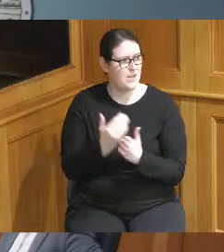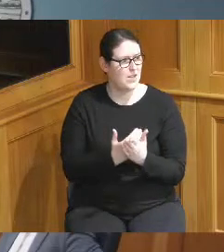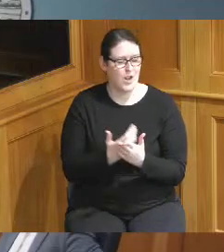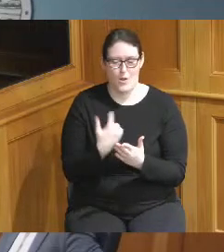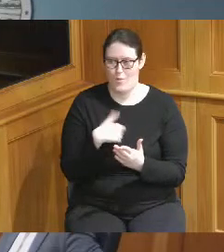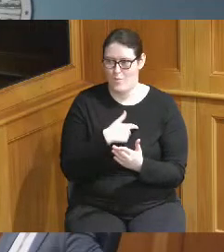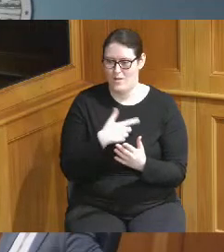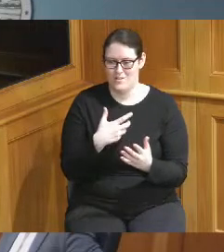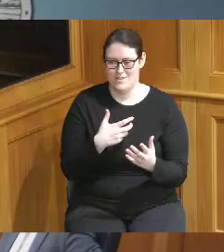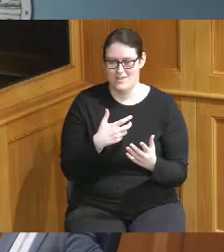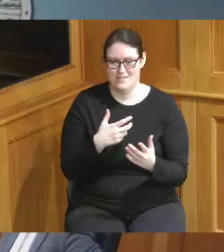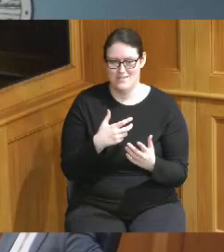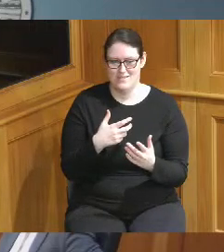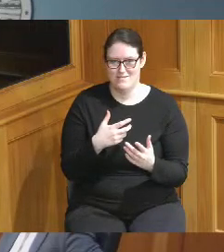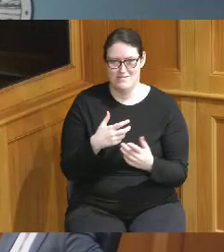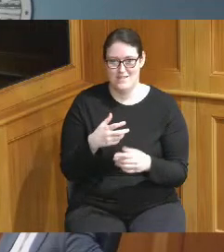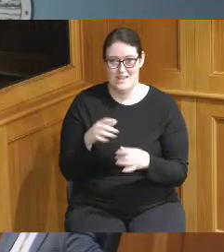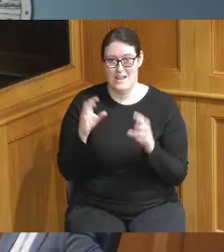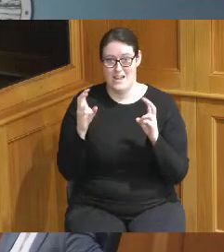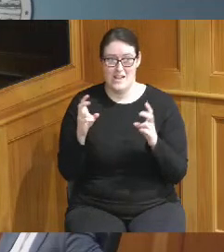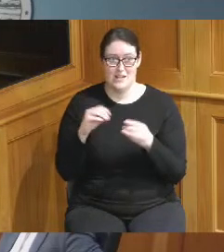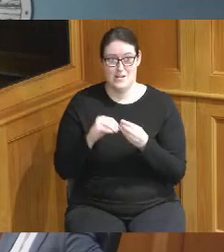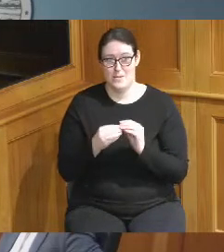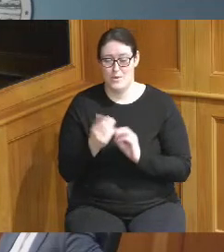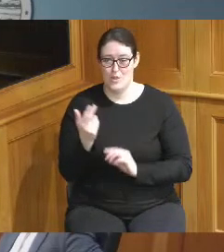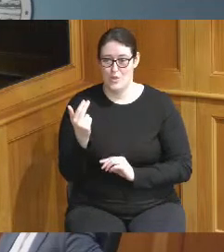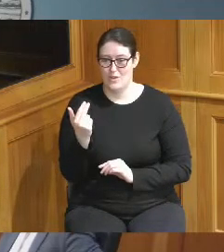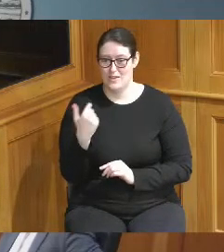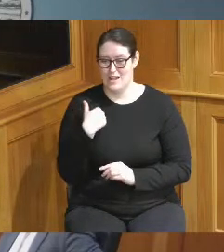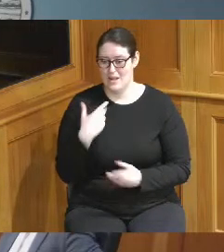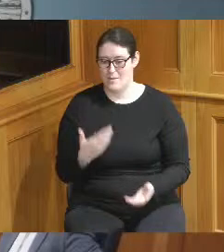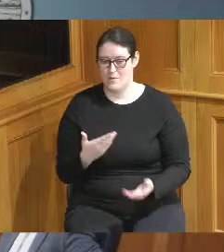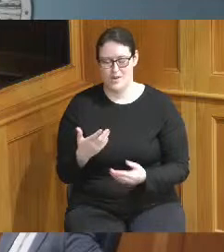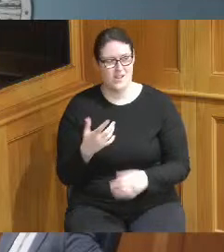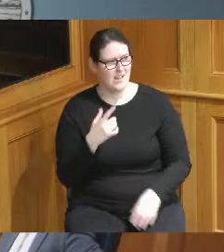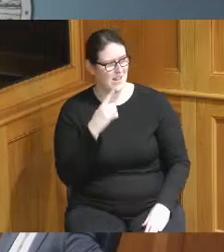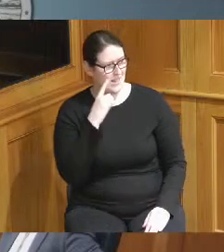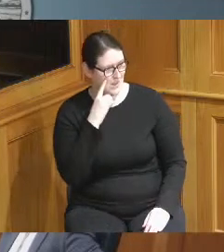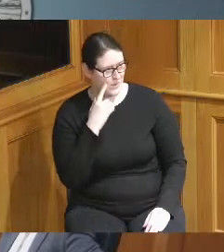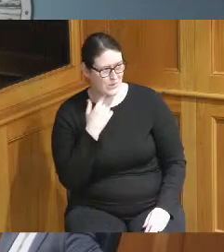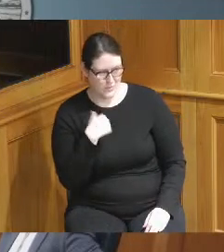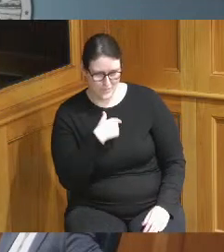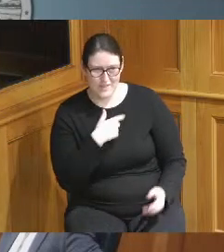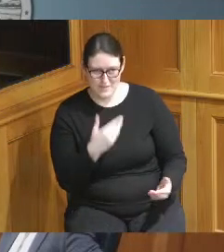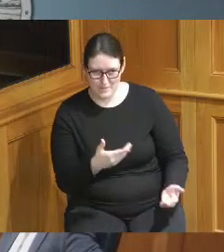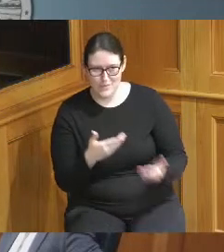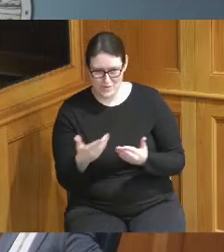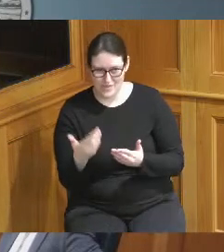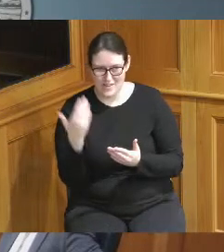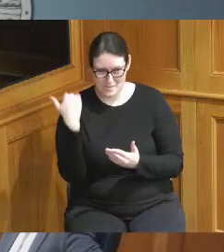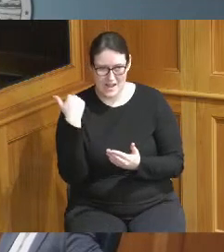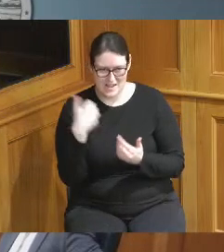things and then I go downstairs and everybody's all around me saying where's the help will you